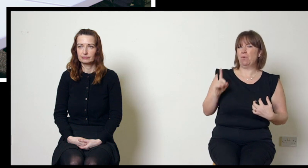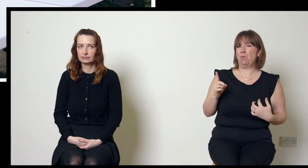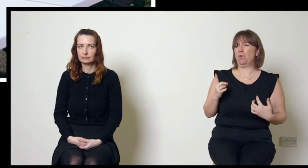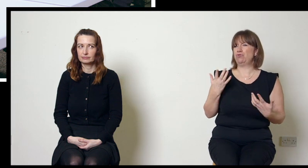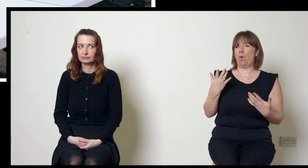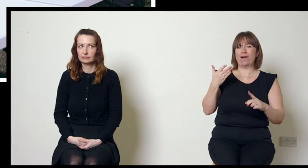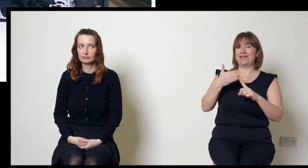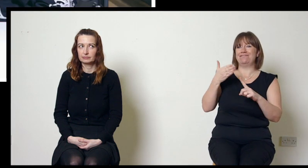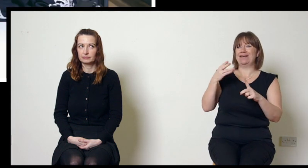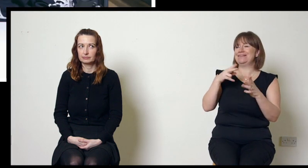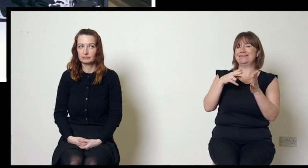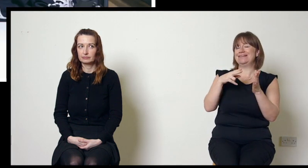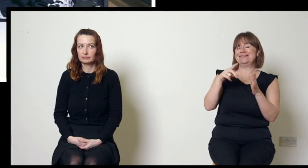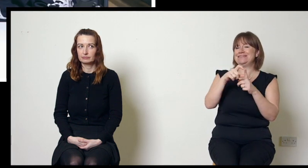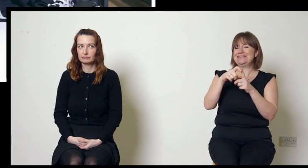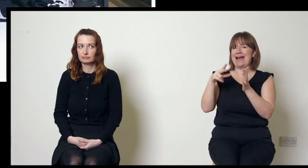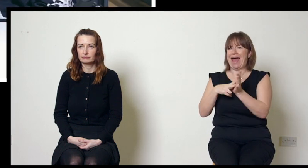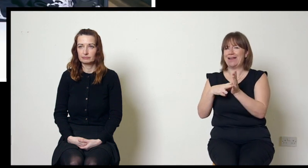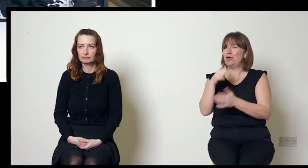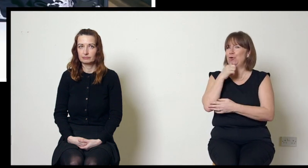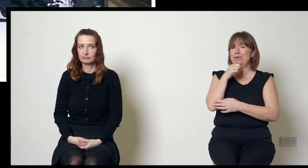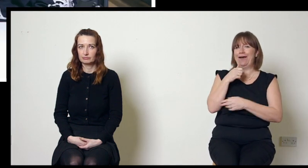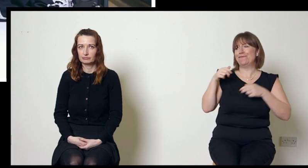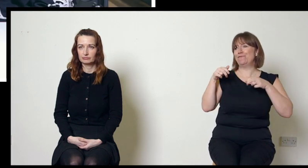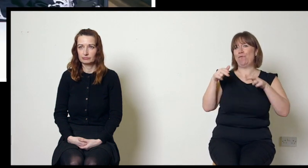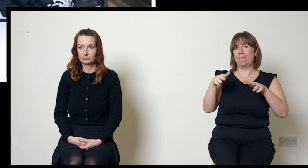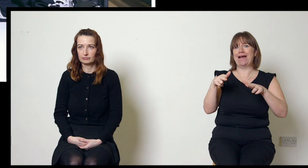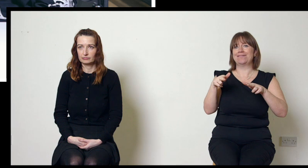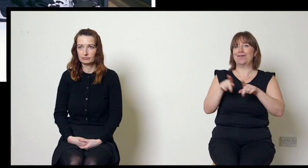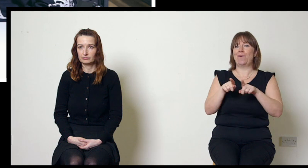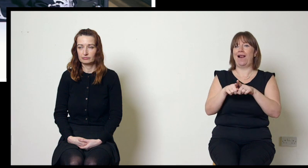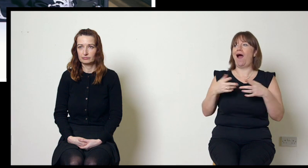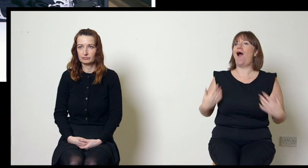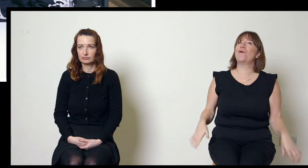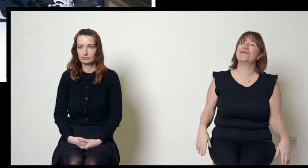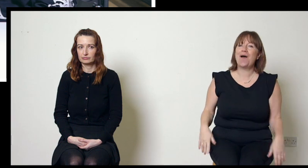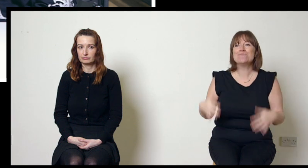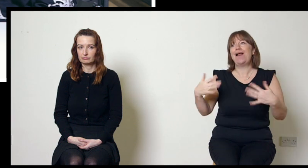as deaf, disabled neurodivergent are using those formats as well because they're like, brilliant, I don't have to write that down.